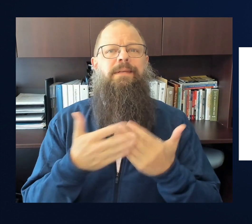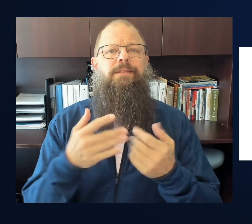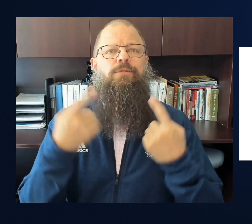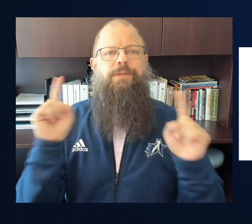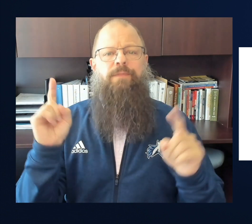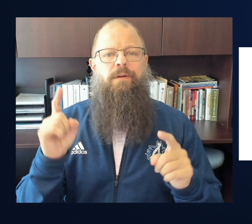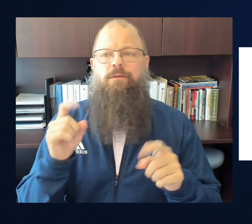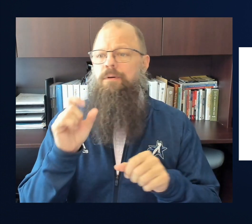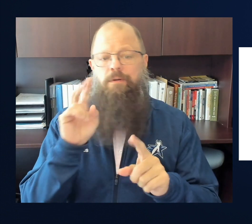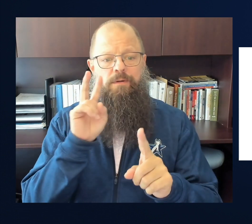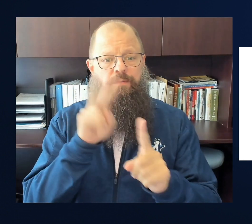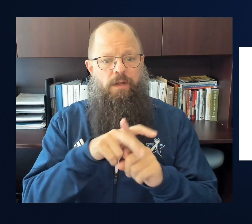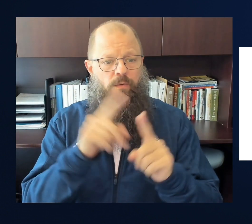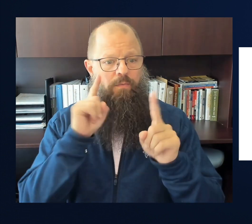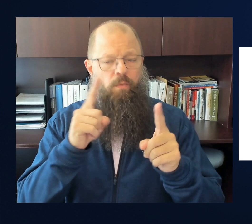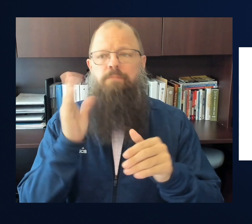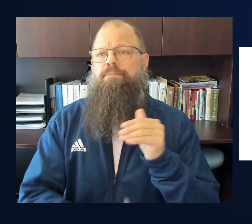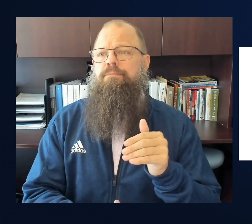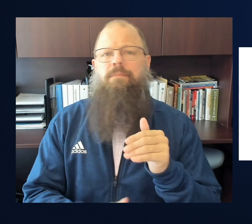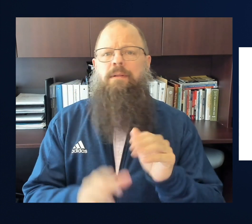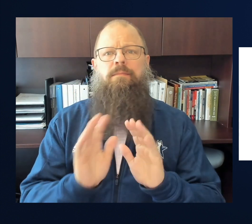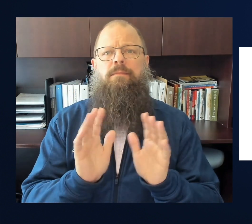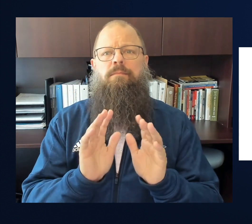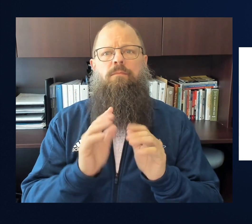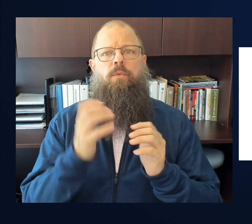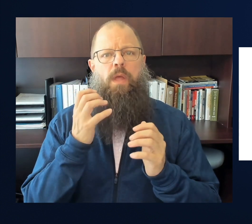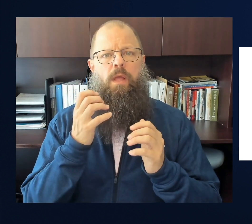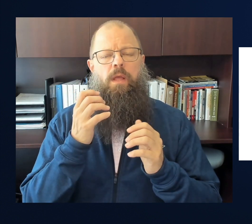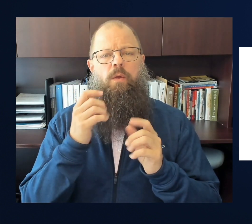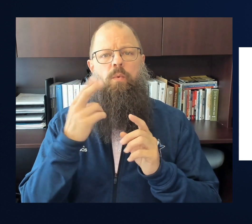to be a skill set where it's easy for the employee to attain and get it over